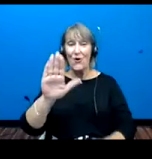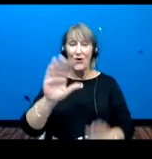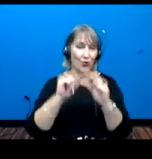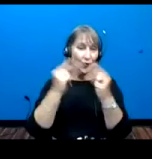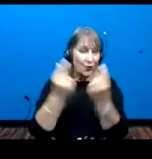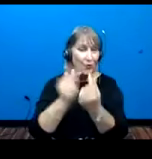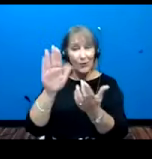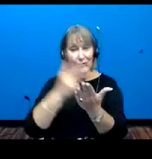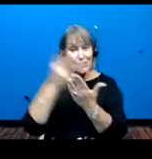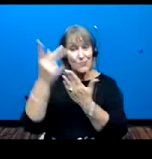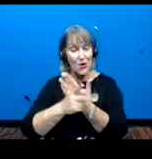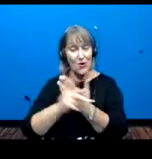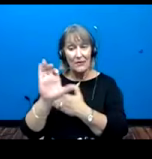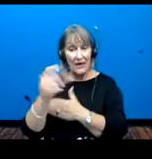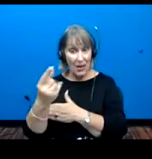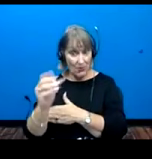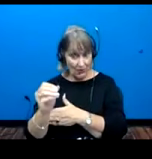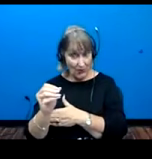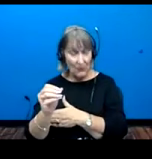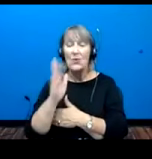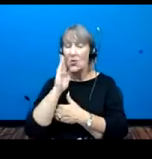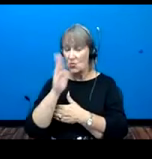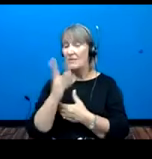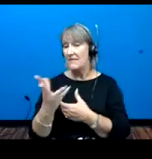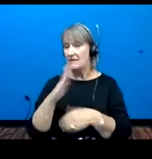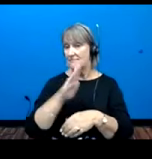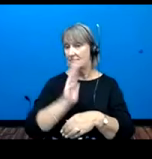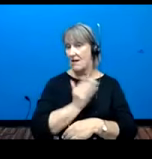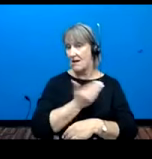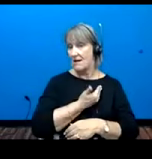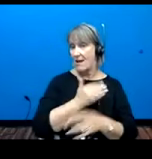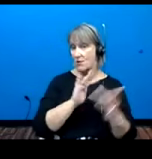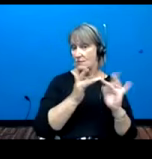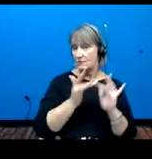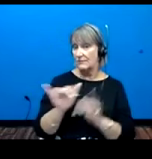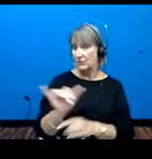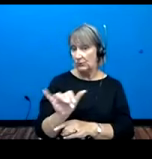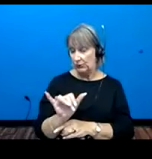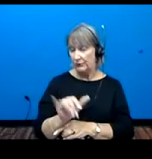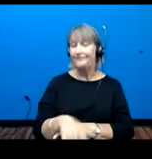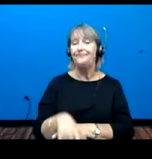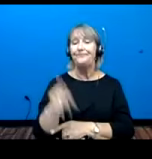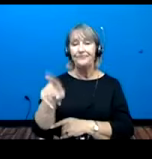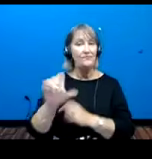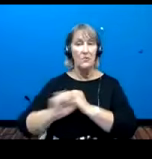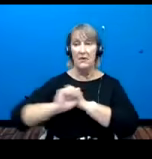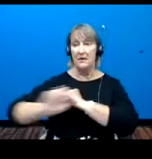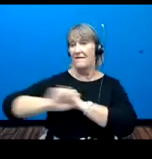and a hyperlink to your website on the microsite. And of course, you can promote the partnership on your website,